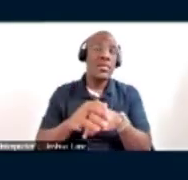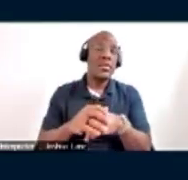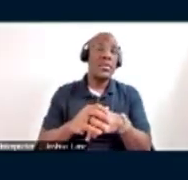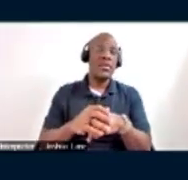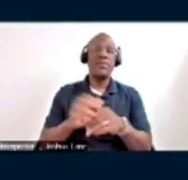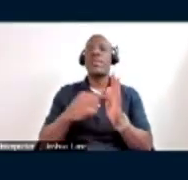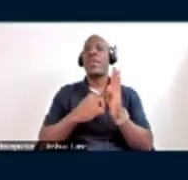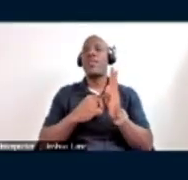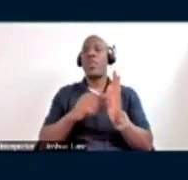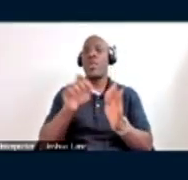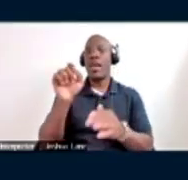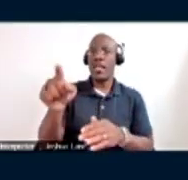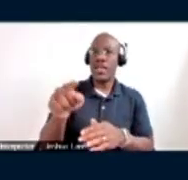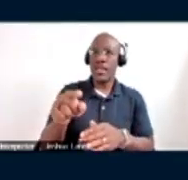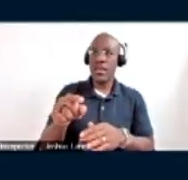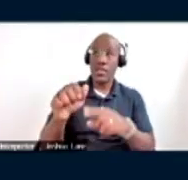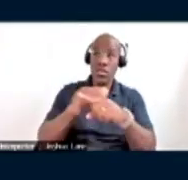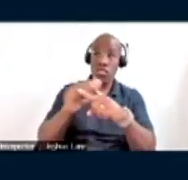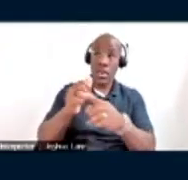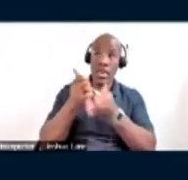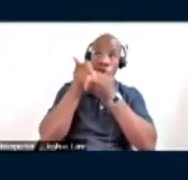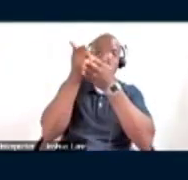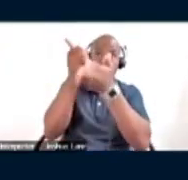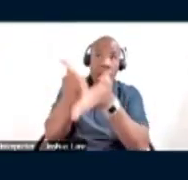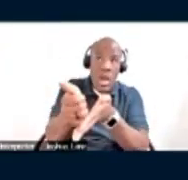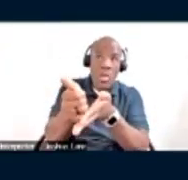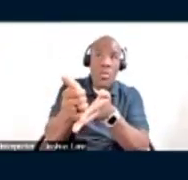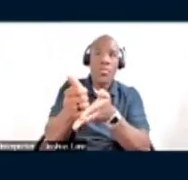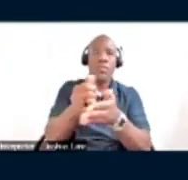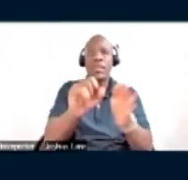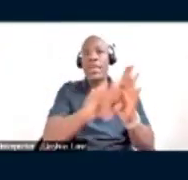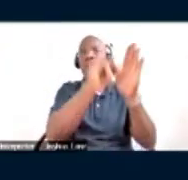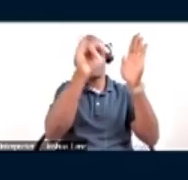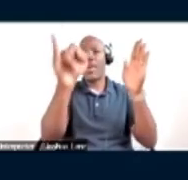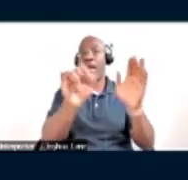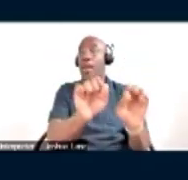you know, how much did the training help you in identifying potential bias and review,